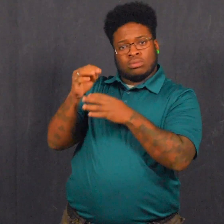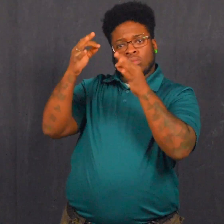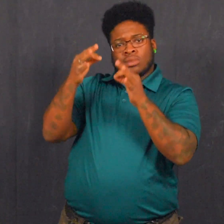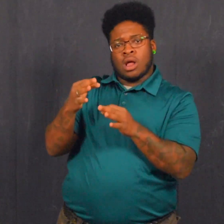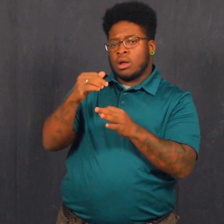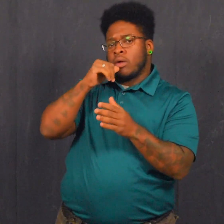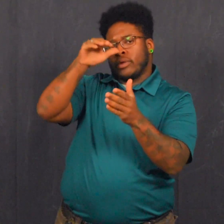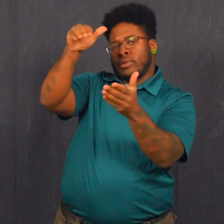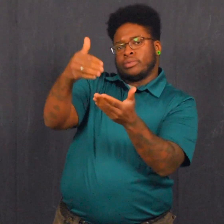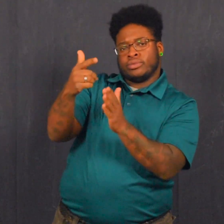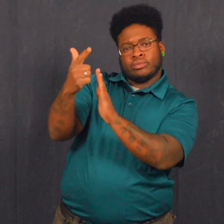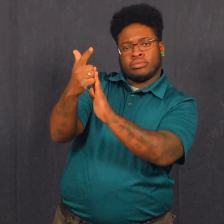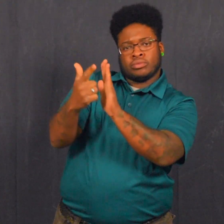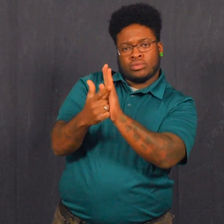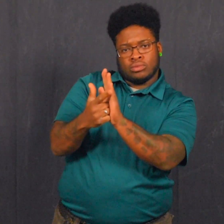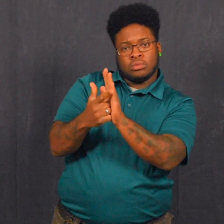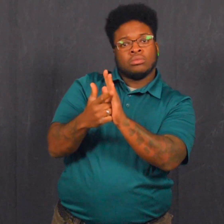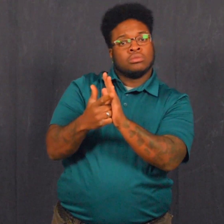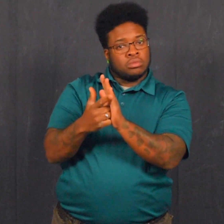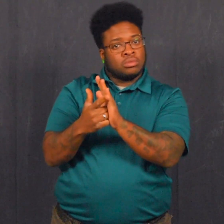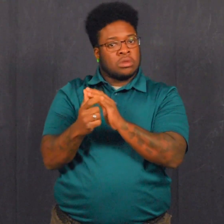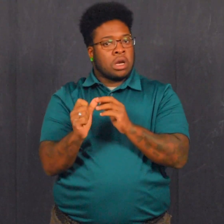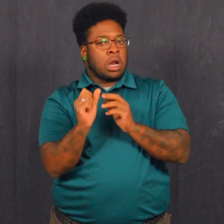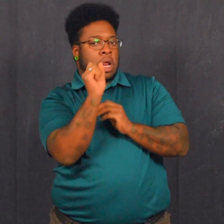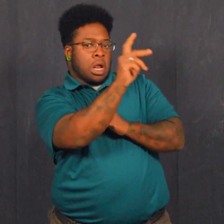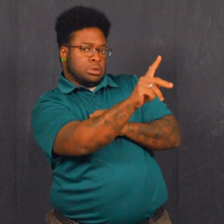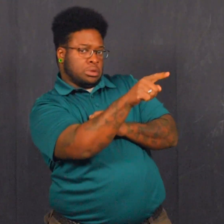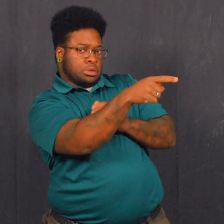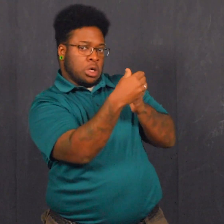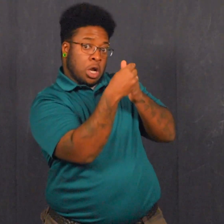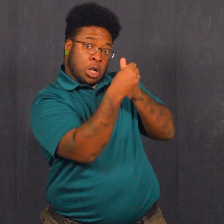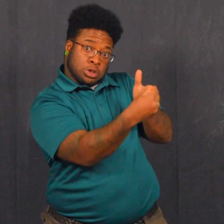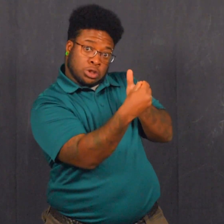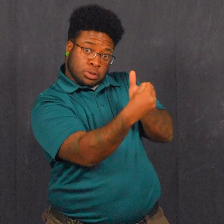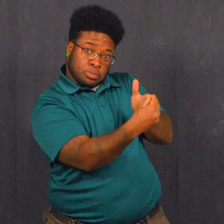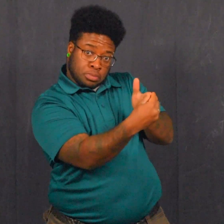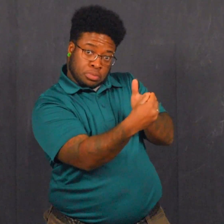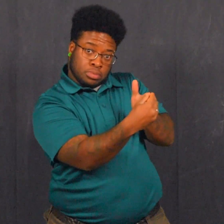decided not to introduce legislation, but has asked the leadership